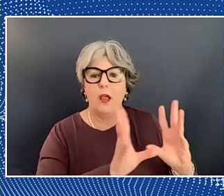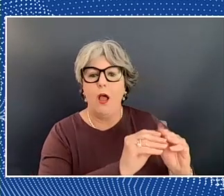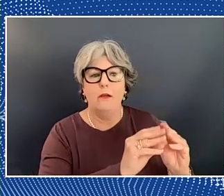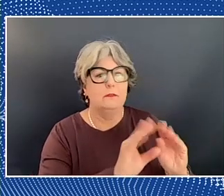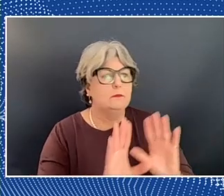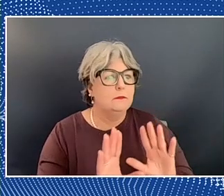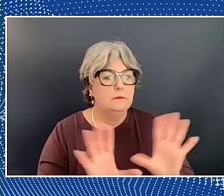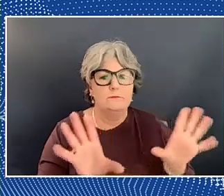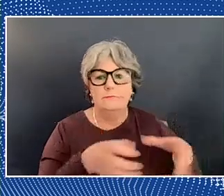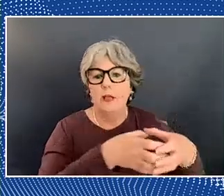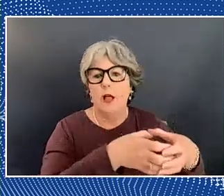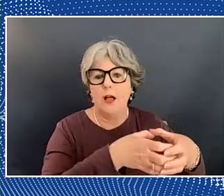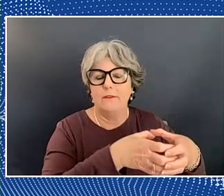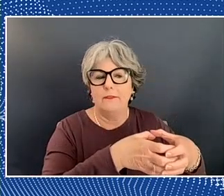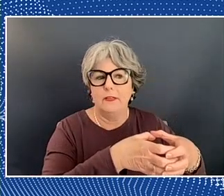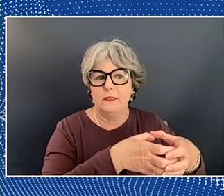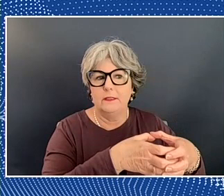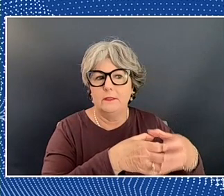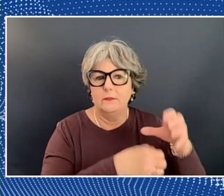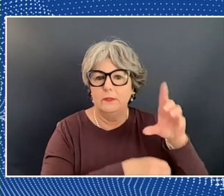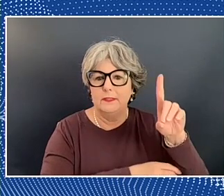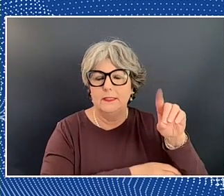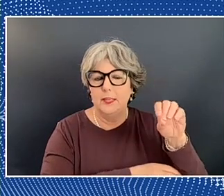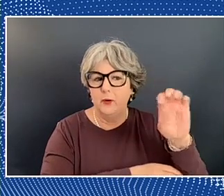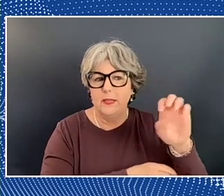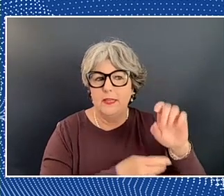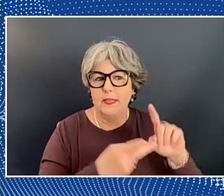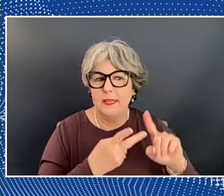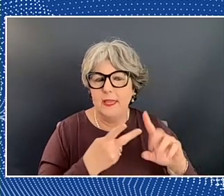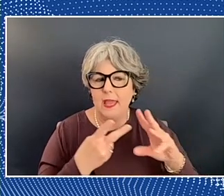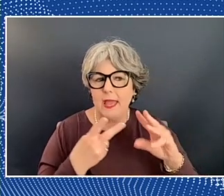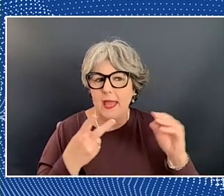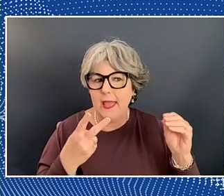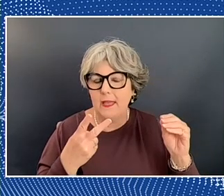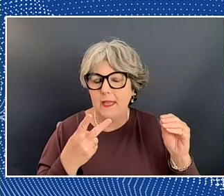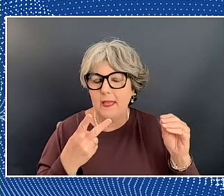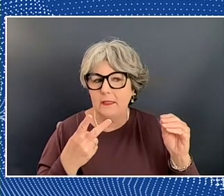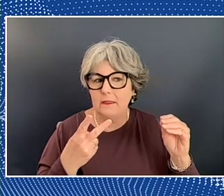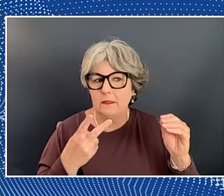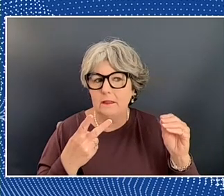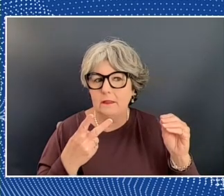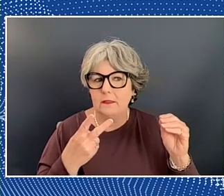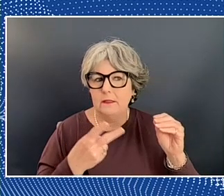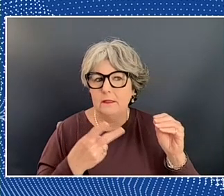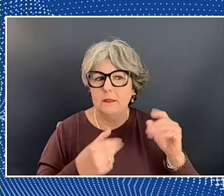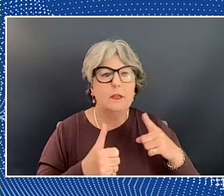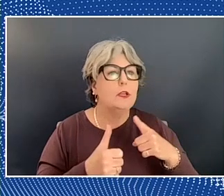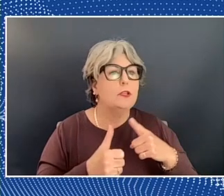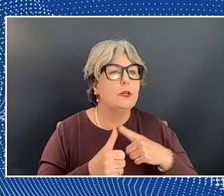Department and with the primary for consumer advocates, Jessica.